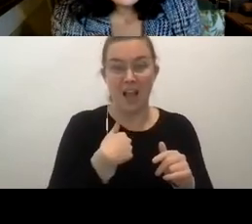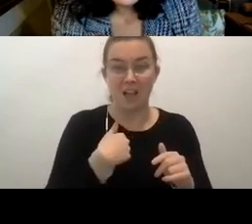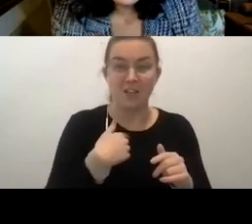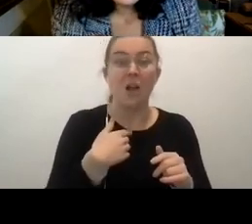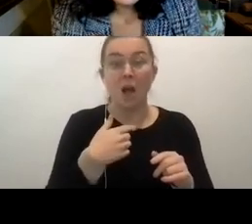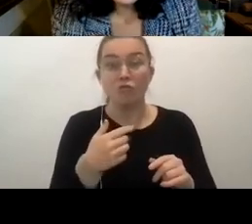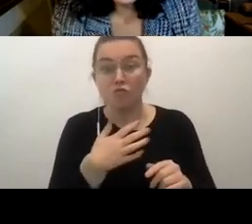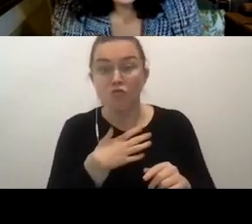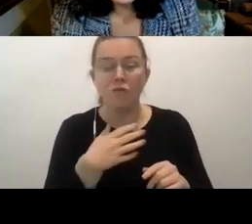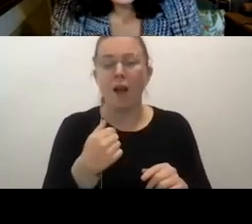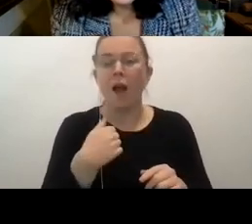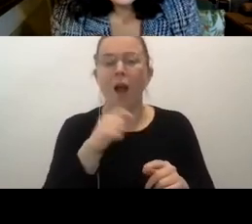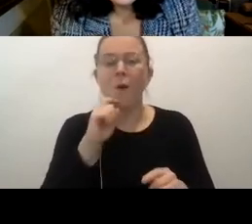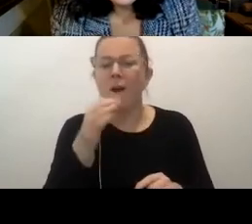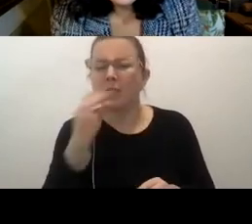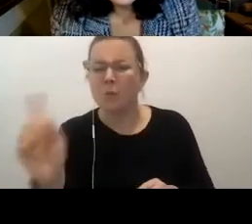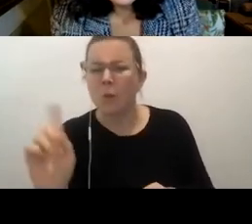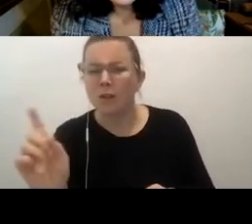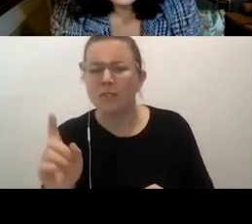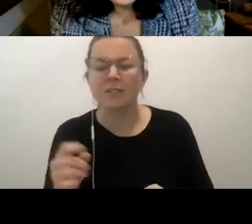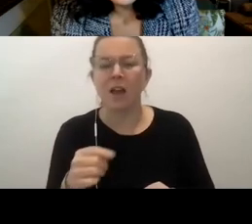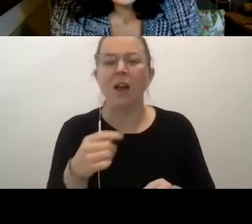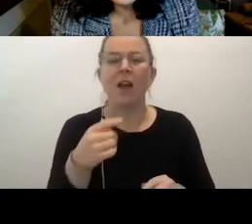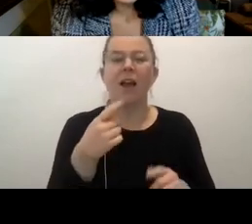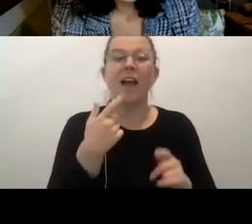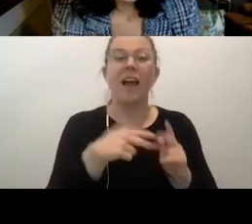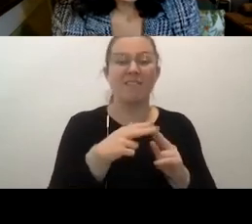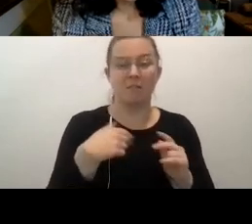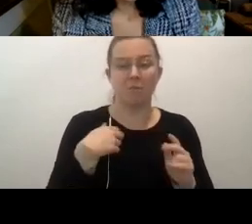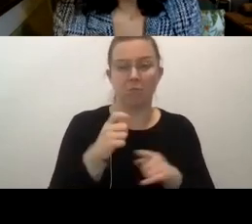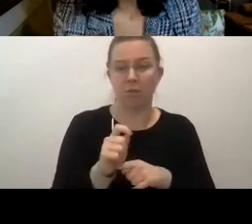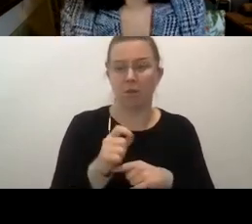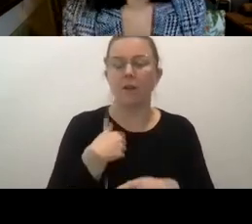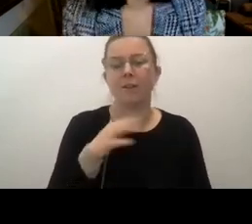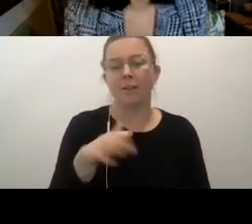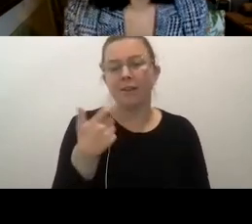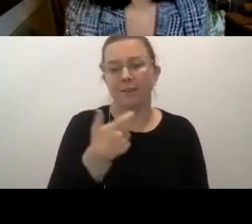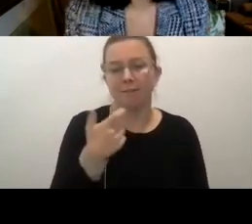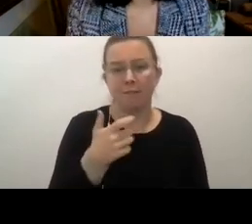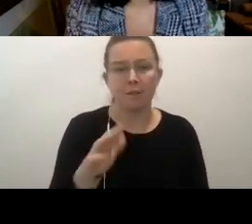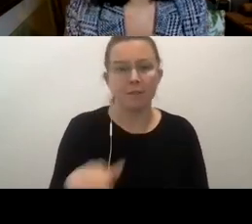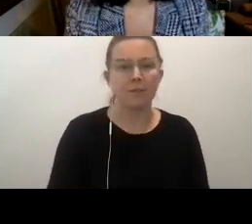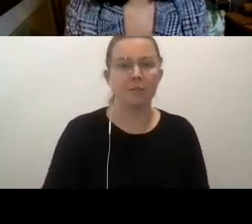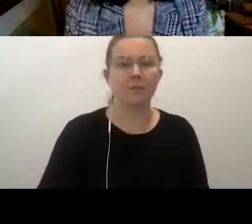If I don't feel like engaging, then I'll laugh.